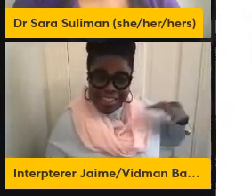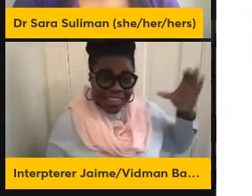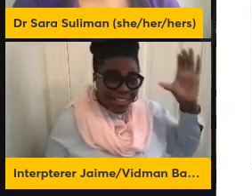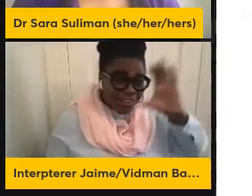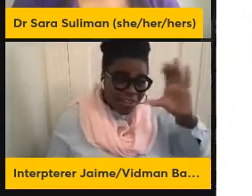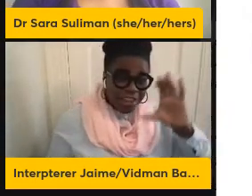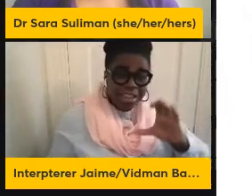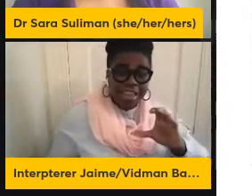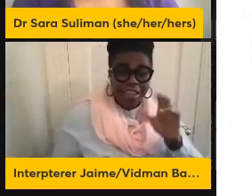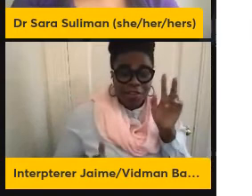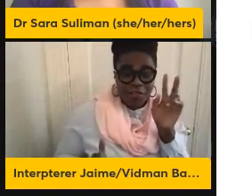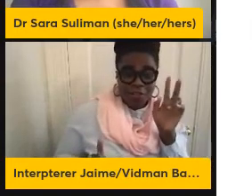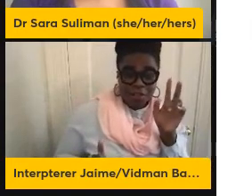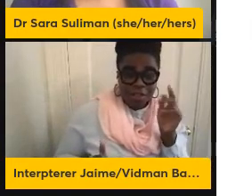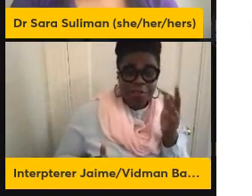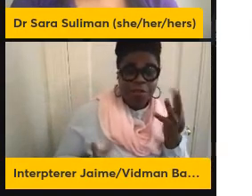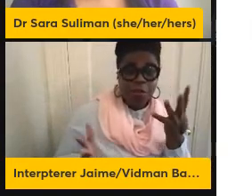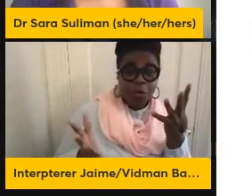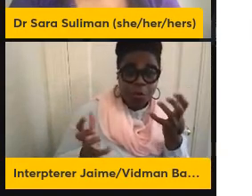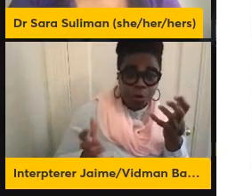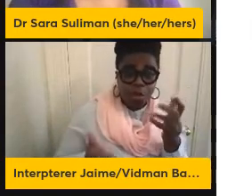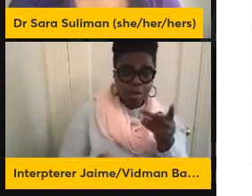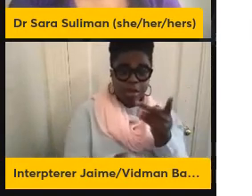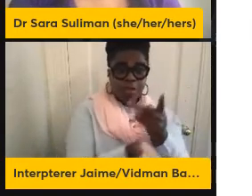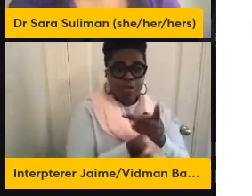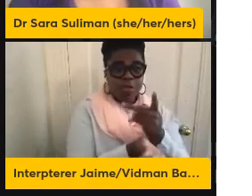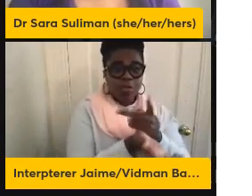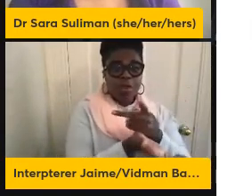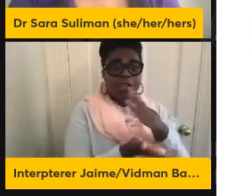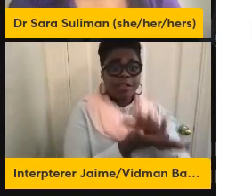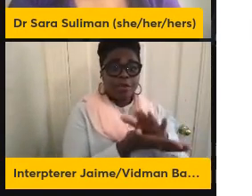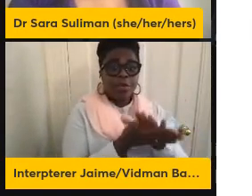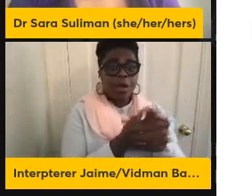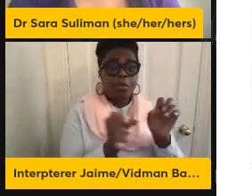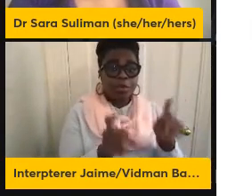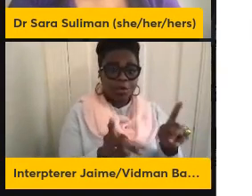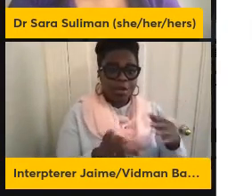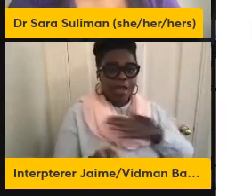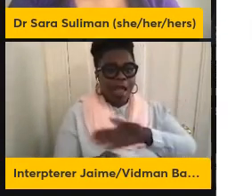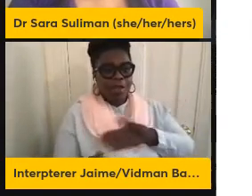applied to if you if you're looking for grad school opportunities, I encourage you to apply to the Biomedical